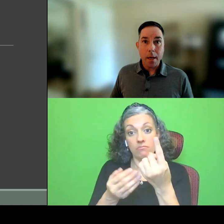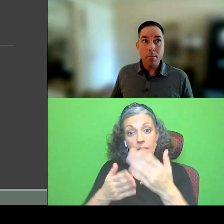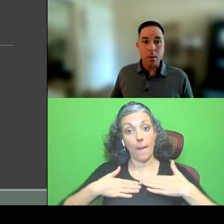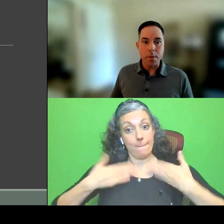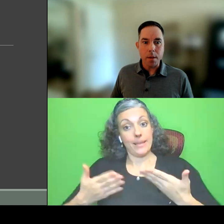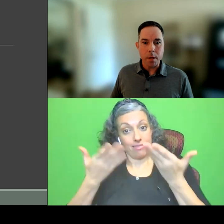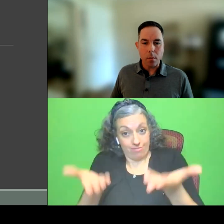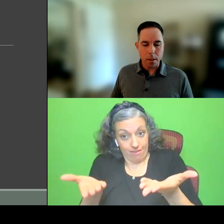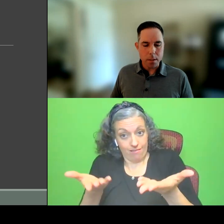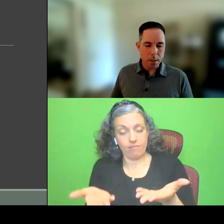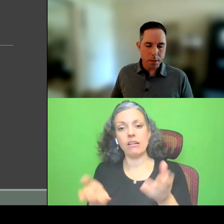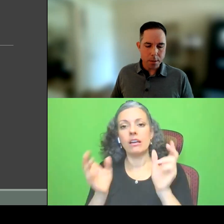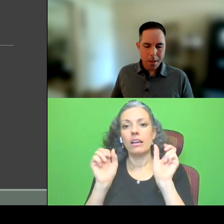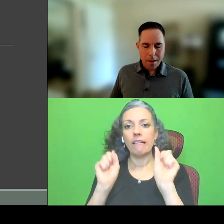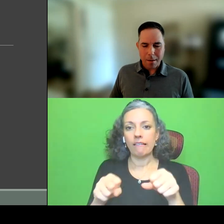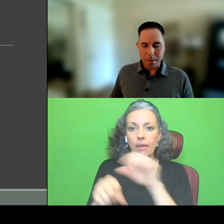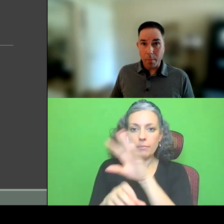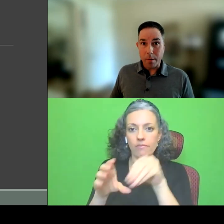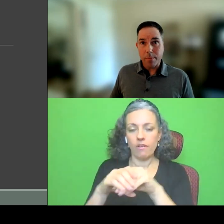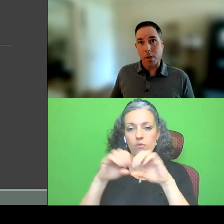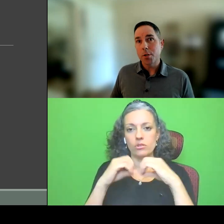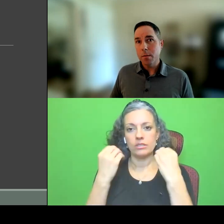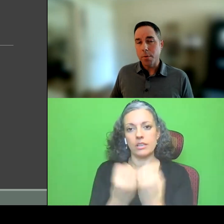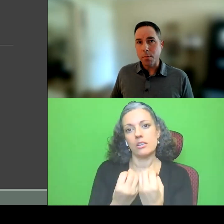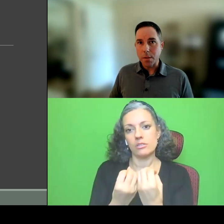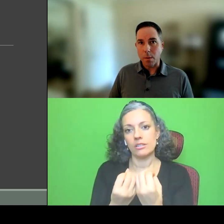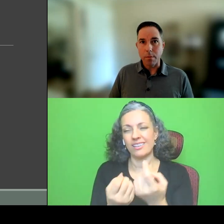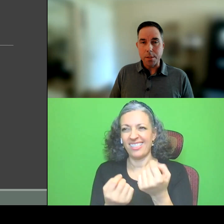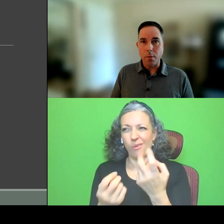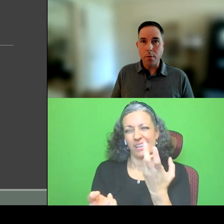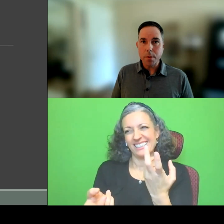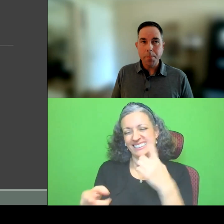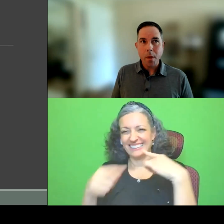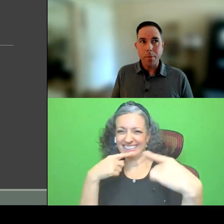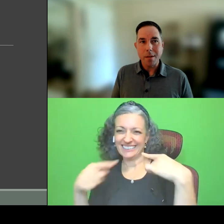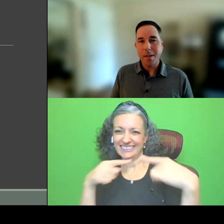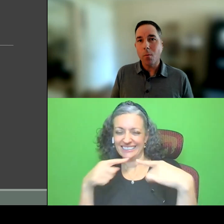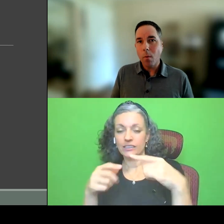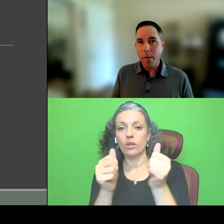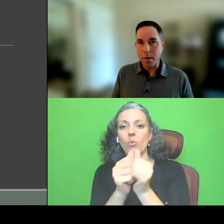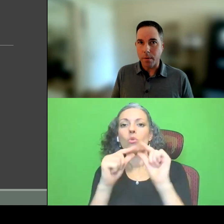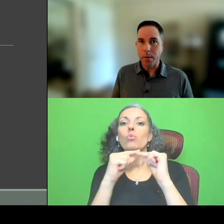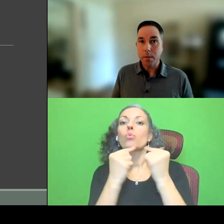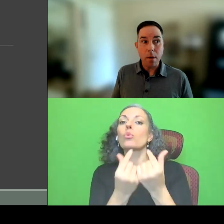There can be within the organizations a little bit of friction between some of these groups because they don't want that influence.